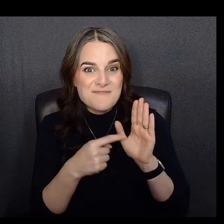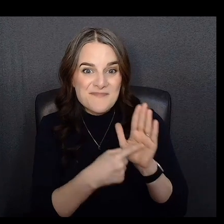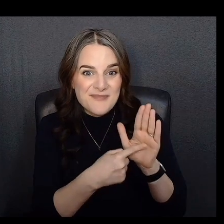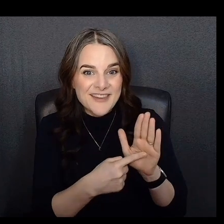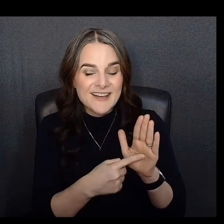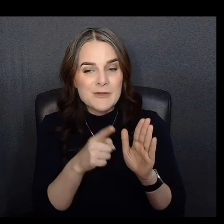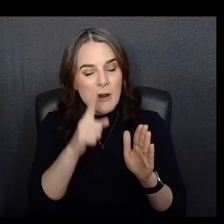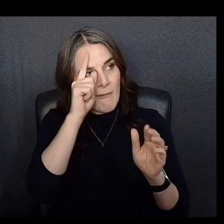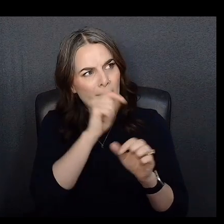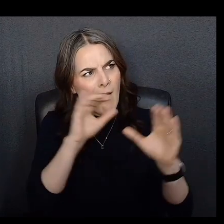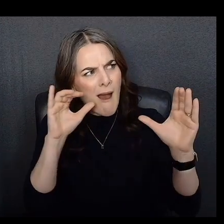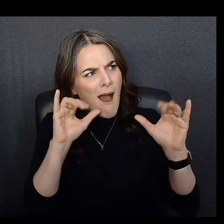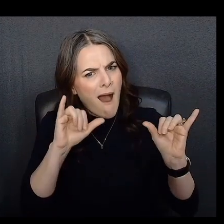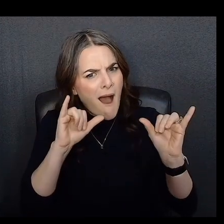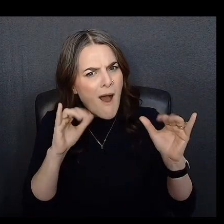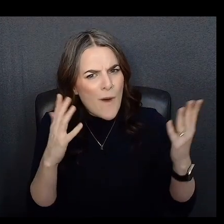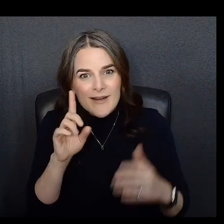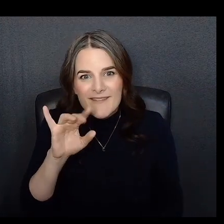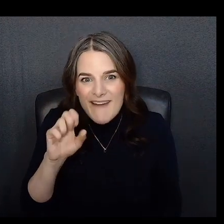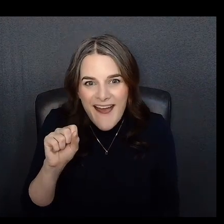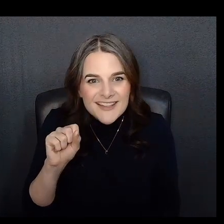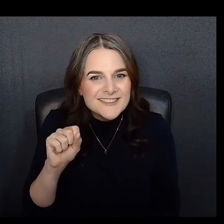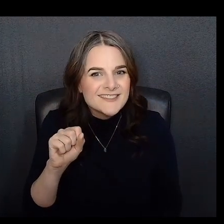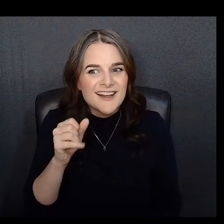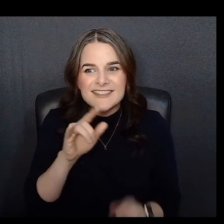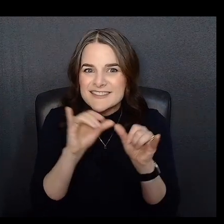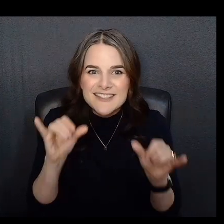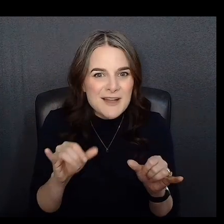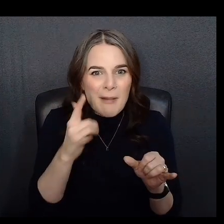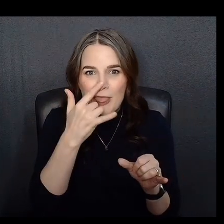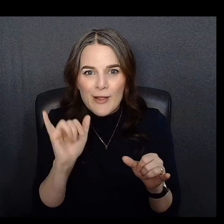an idea of what some of these devices and systems can look like.